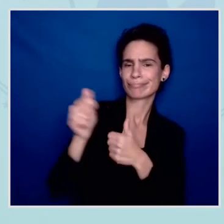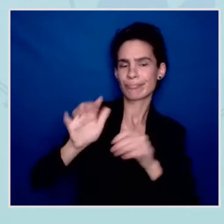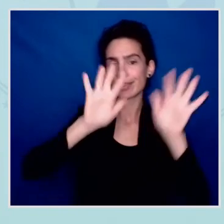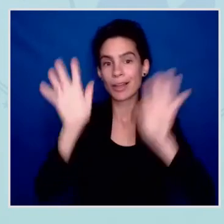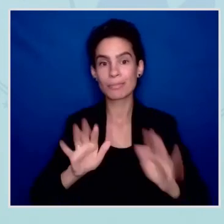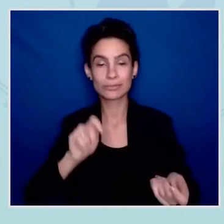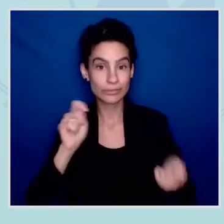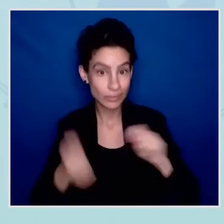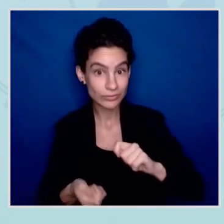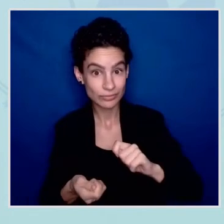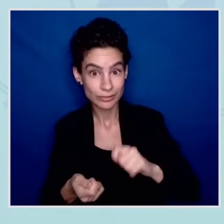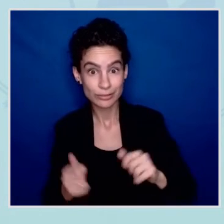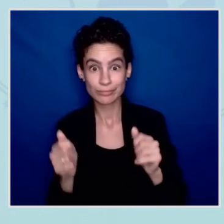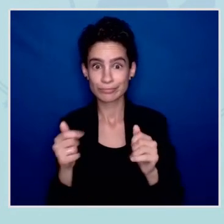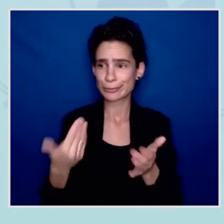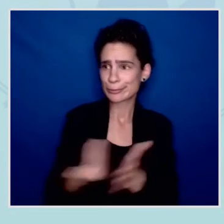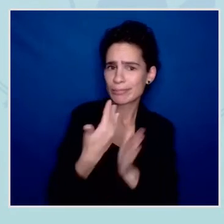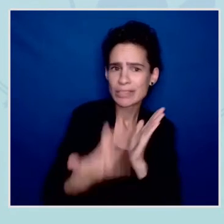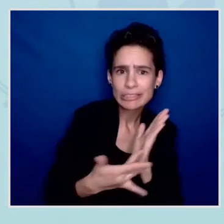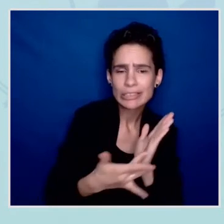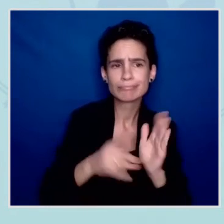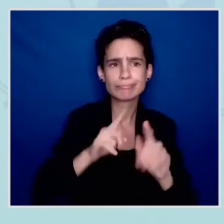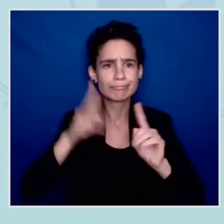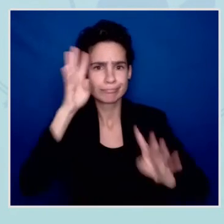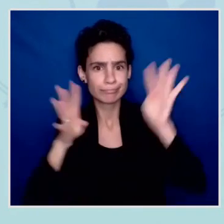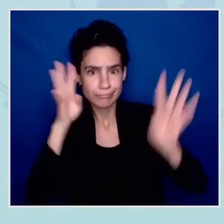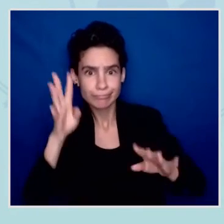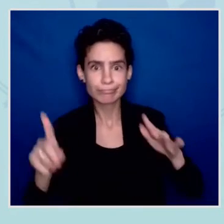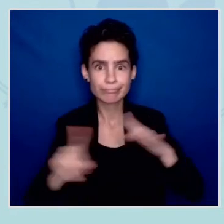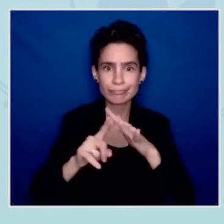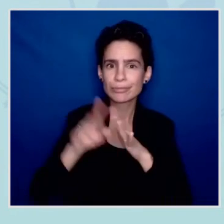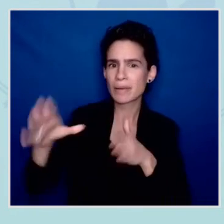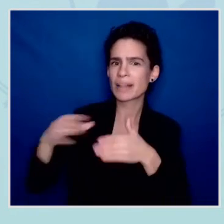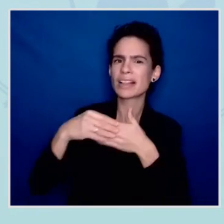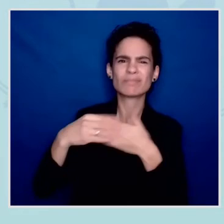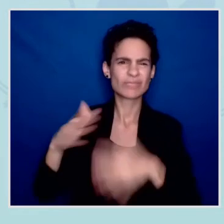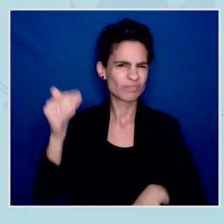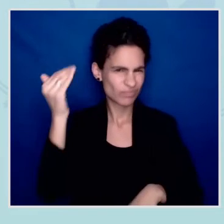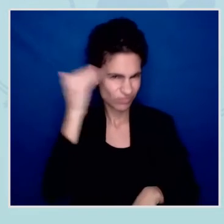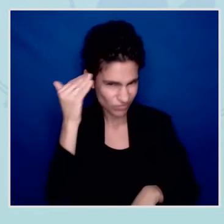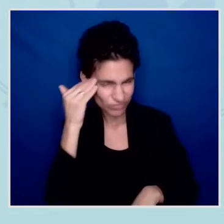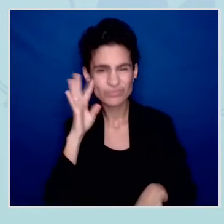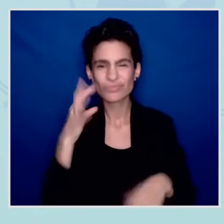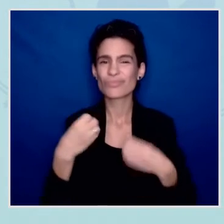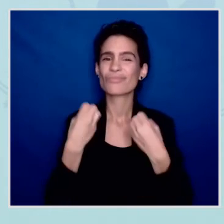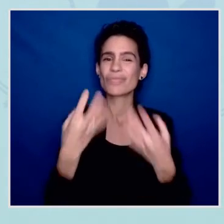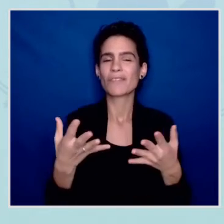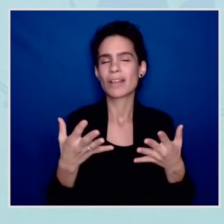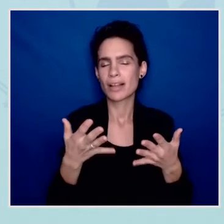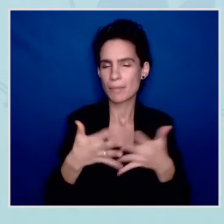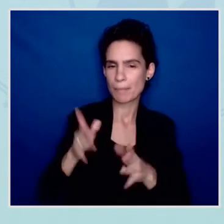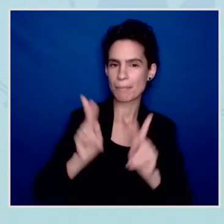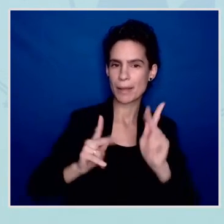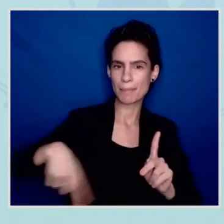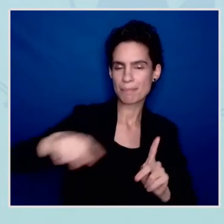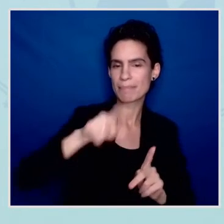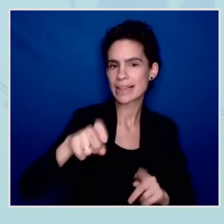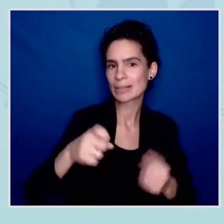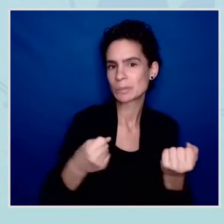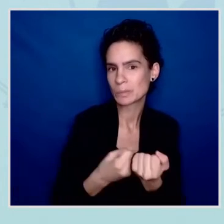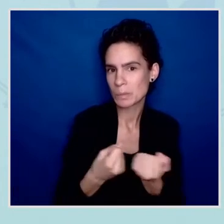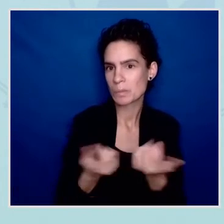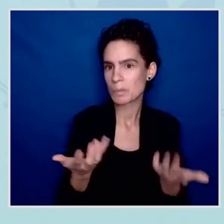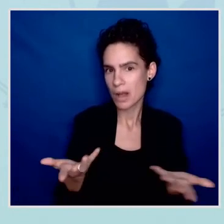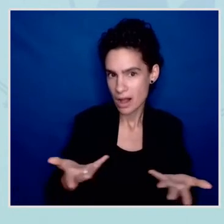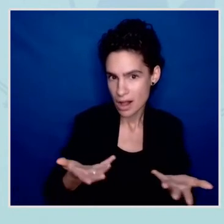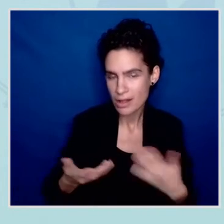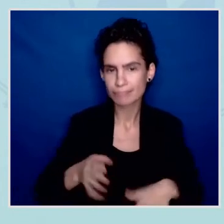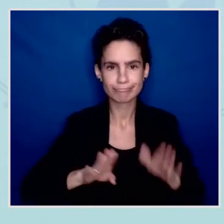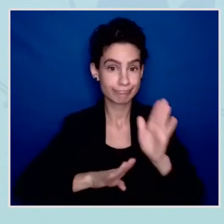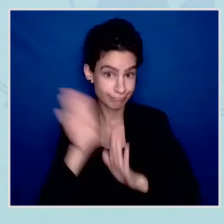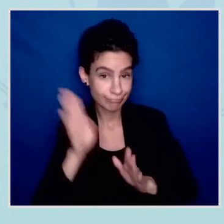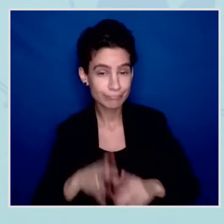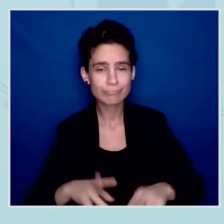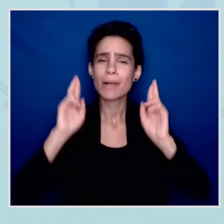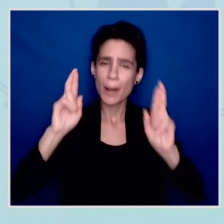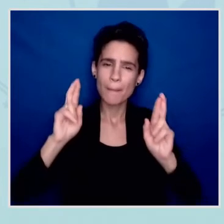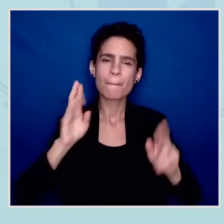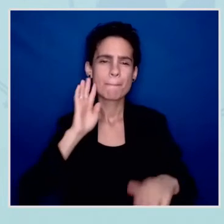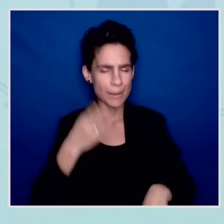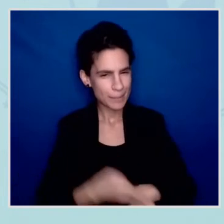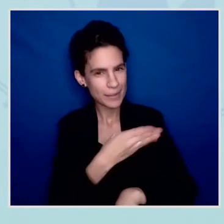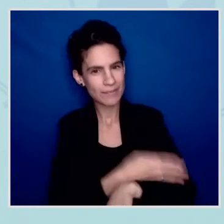THE BOARD AND MEET THE